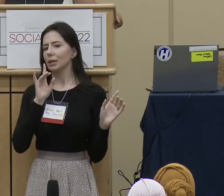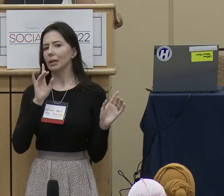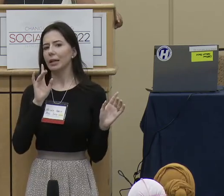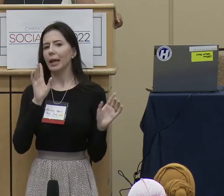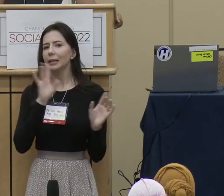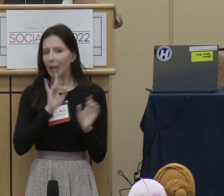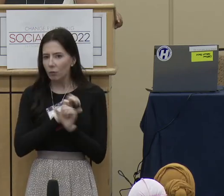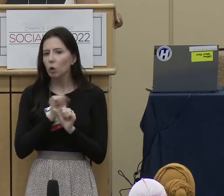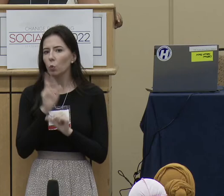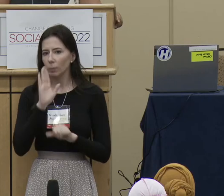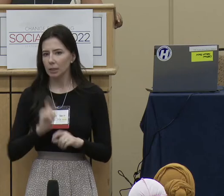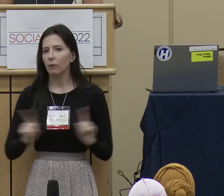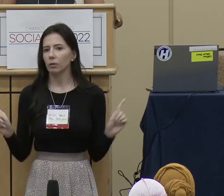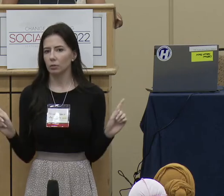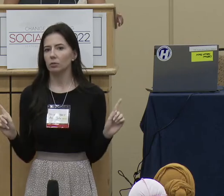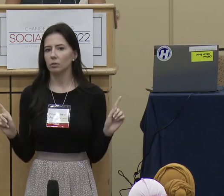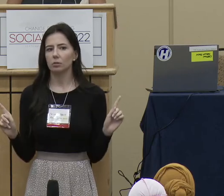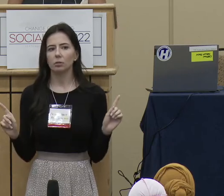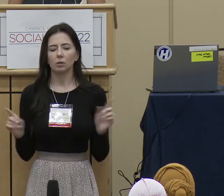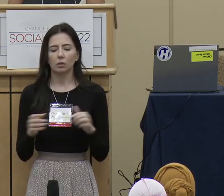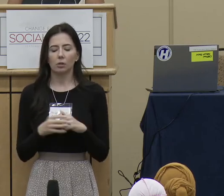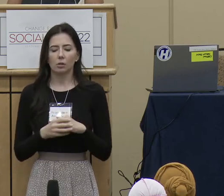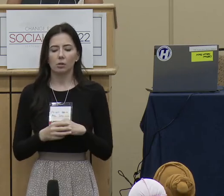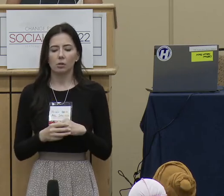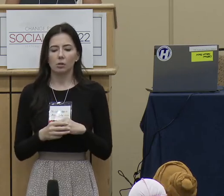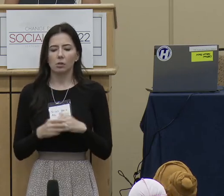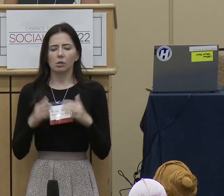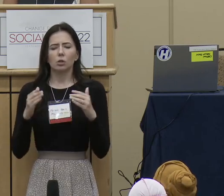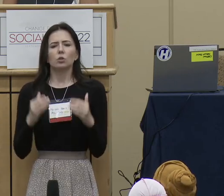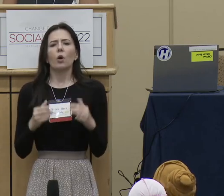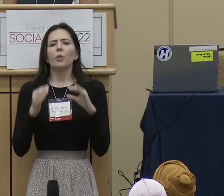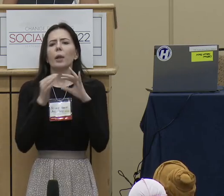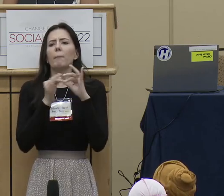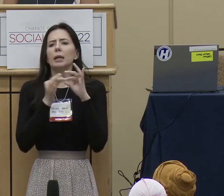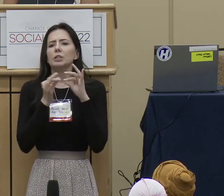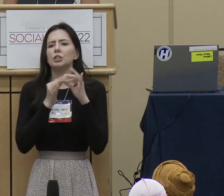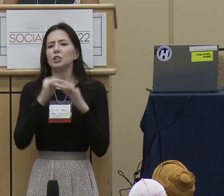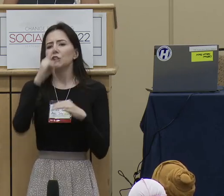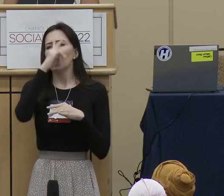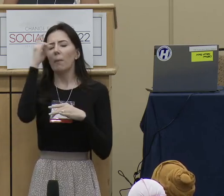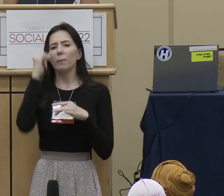different ? And it would have to be